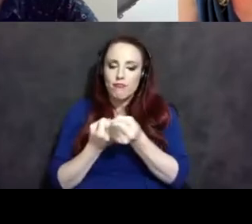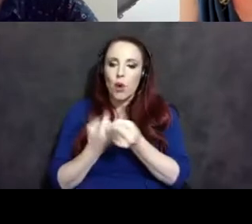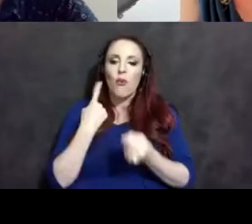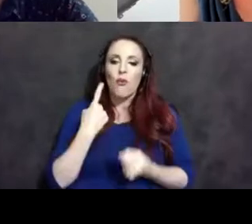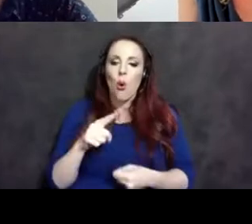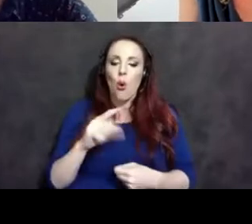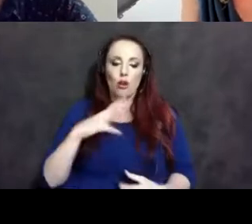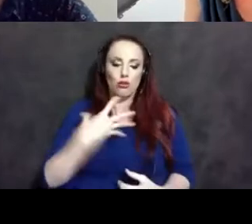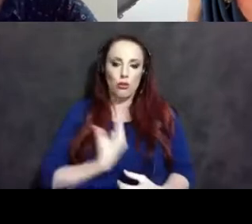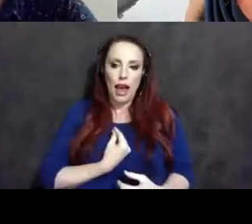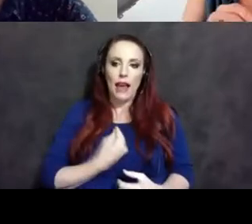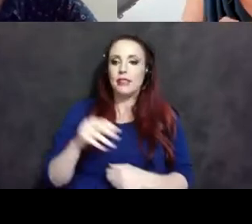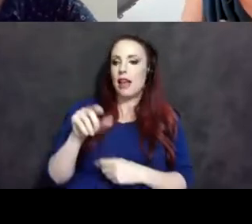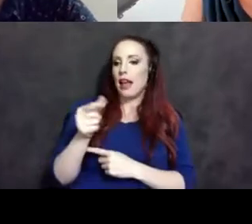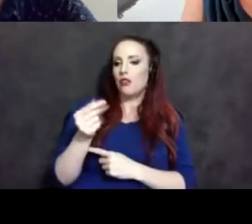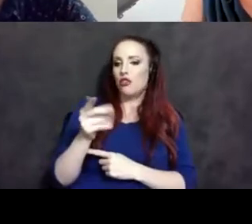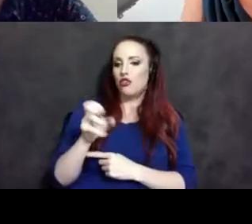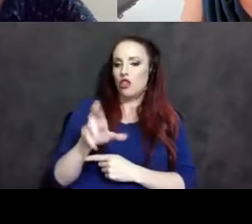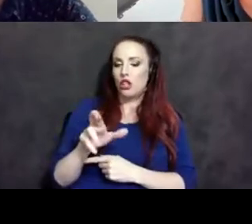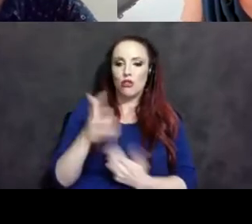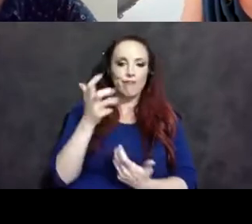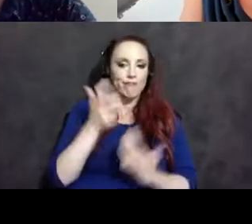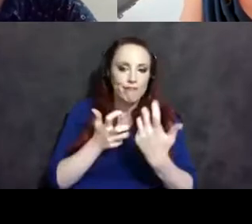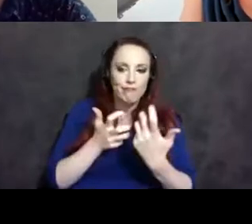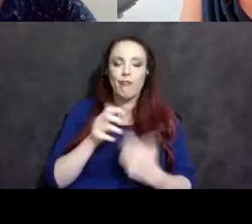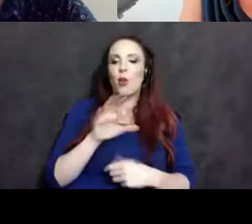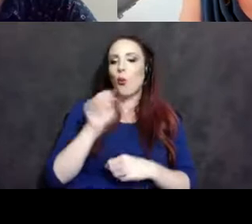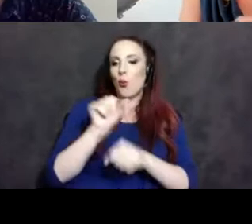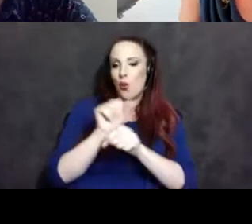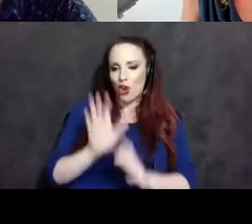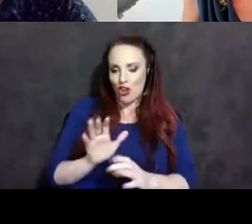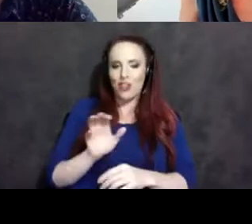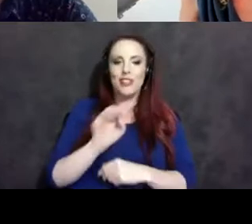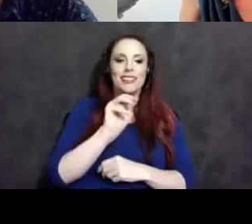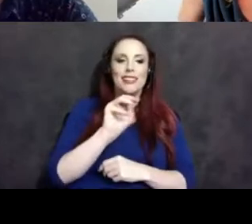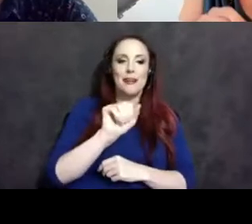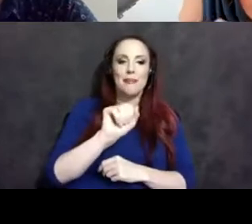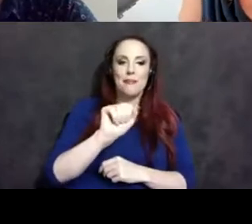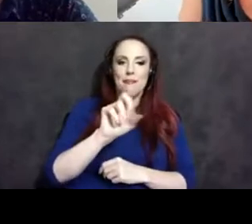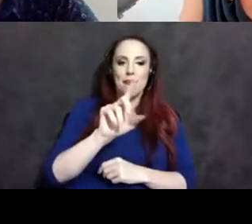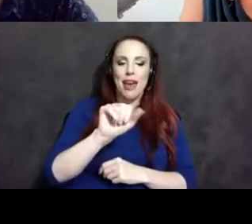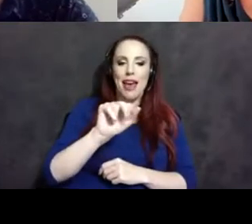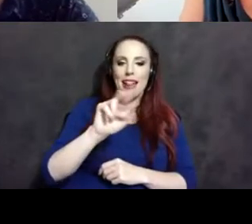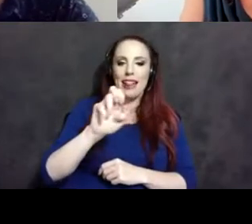With Madelena, Max and Sloan. Hello you three.